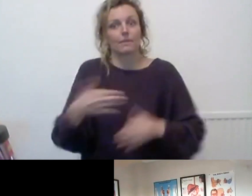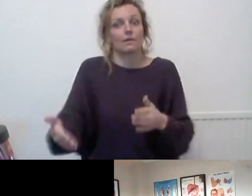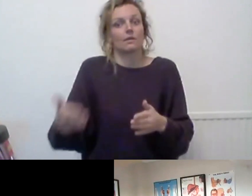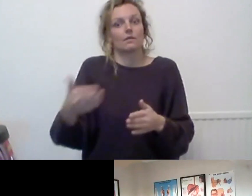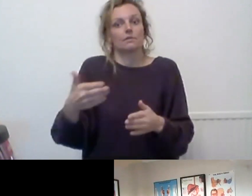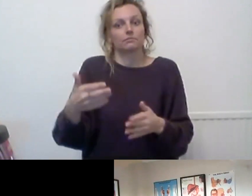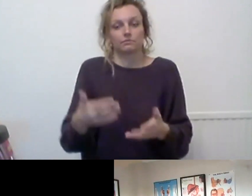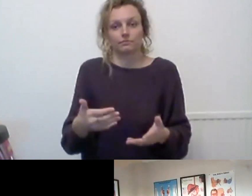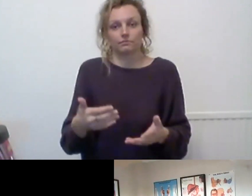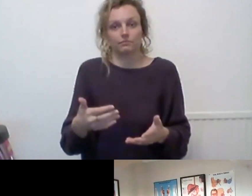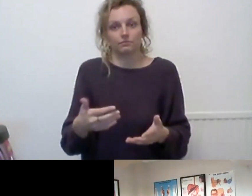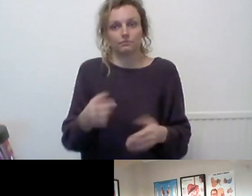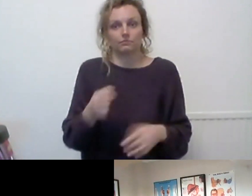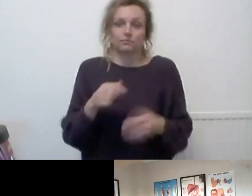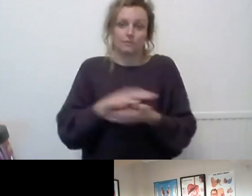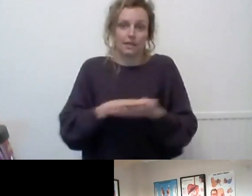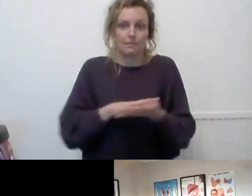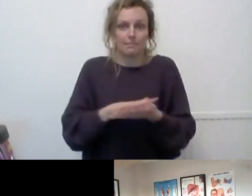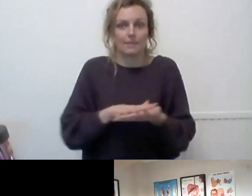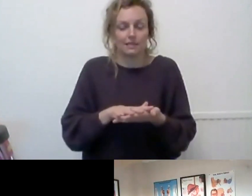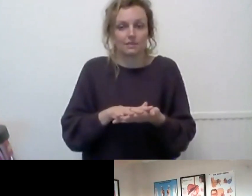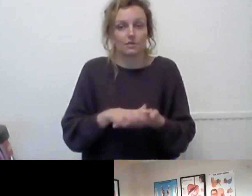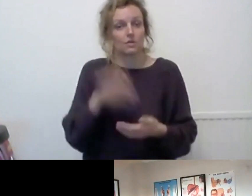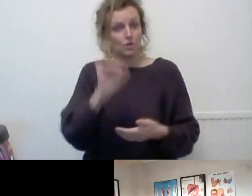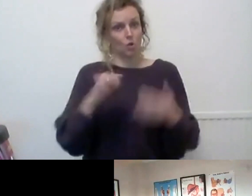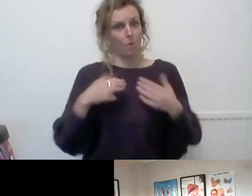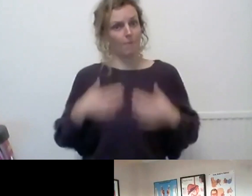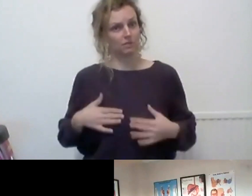battling to try to get an immunity and by the time it's developed that over four or five or six days,